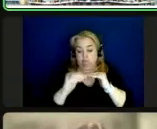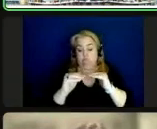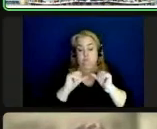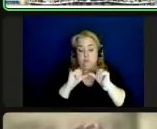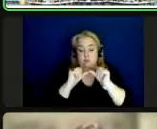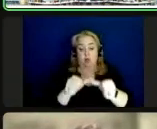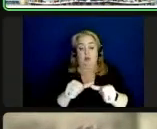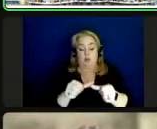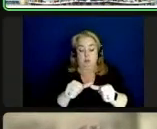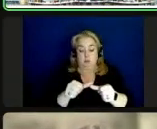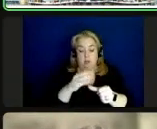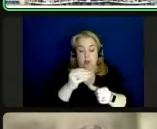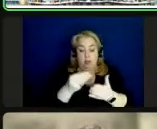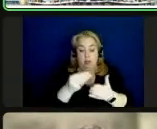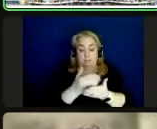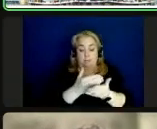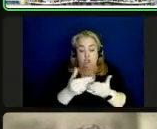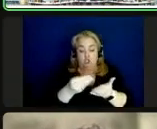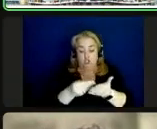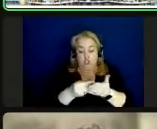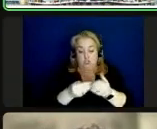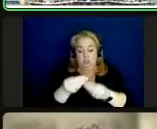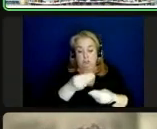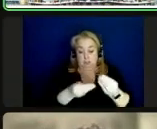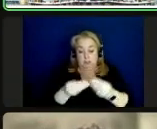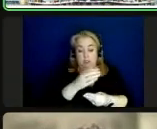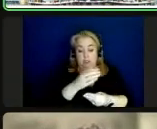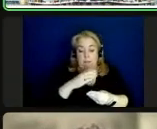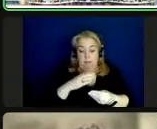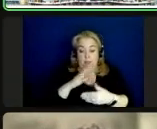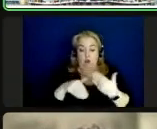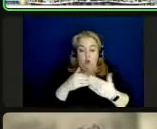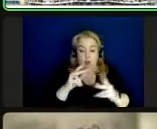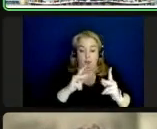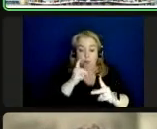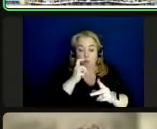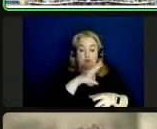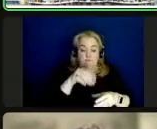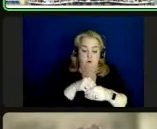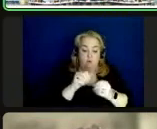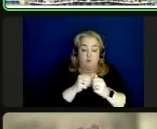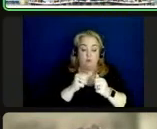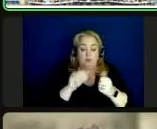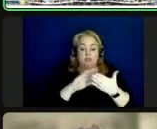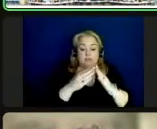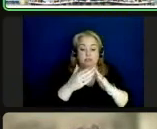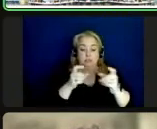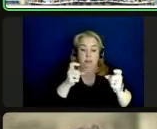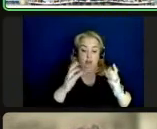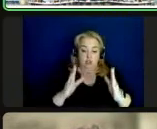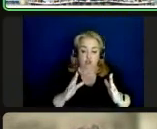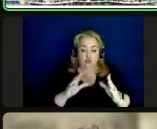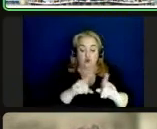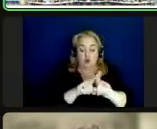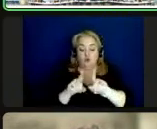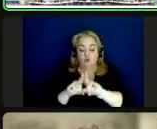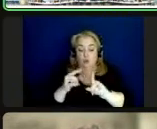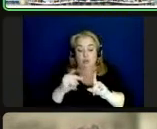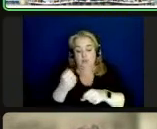IS THE EIREEAM WOR BH